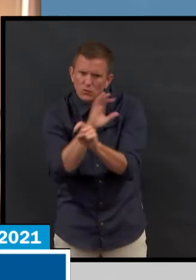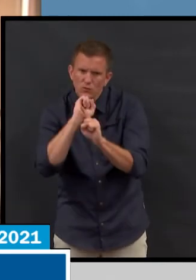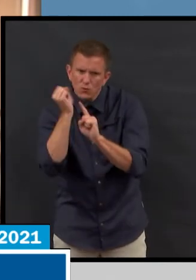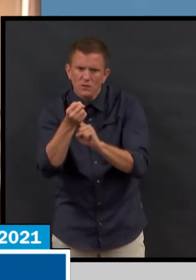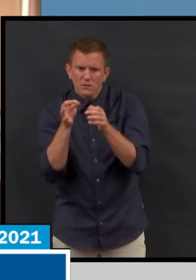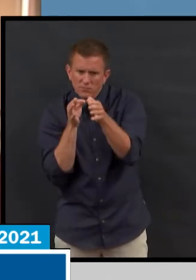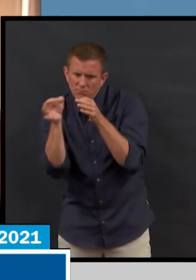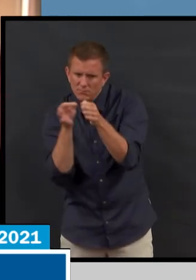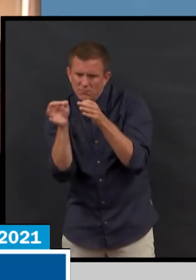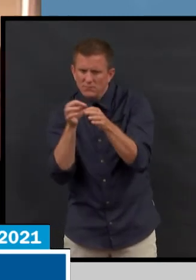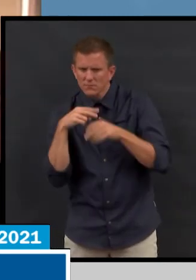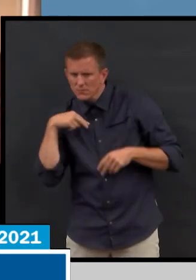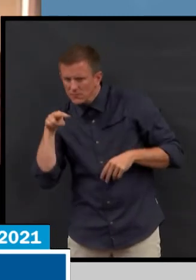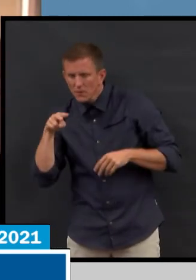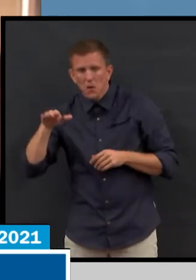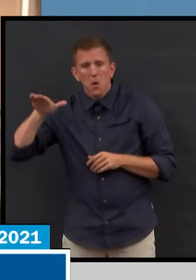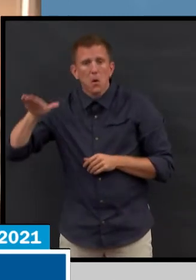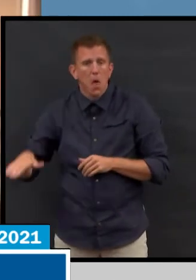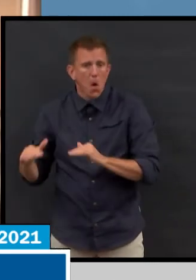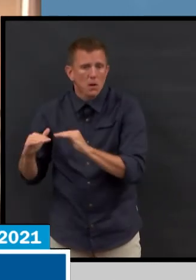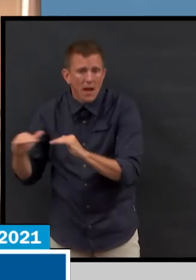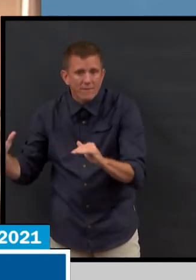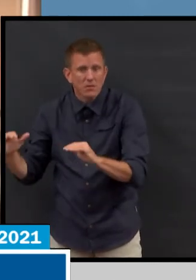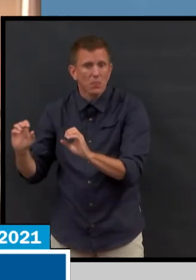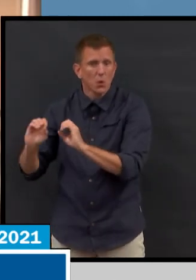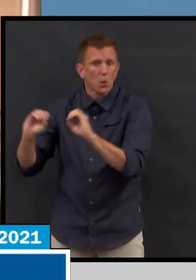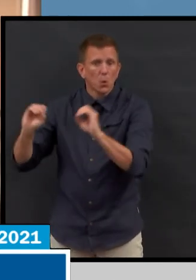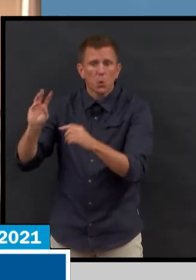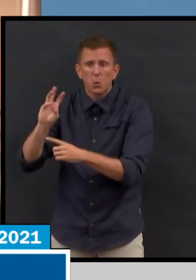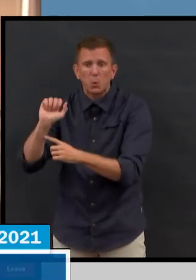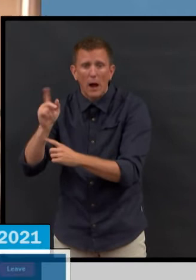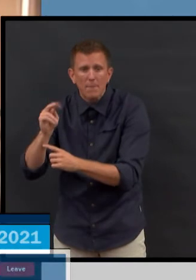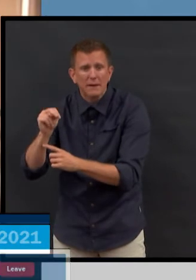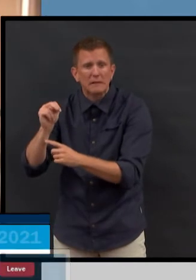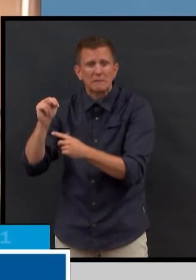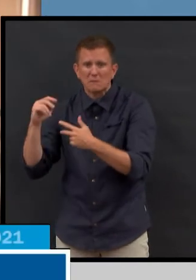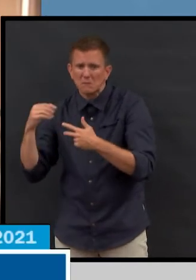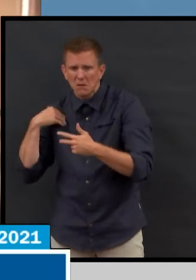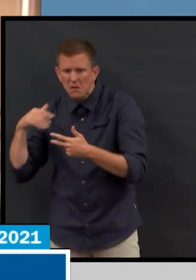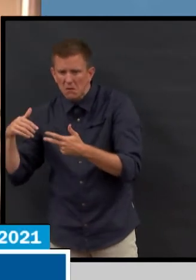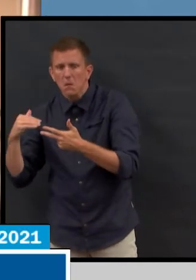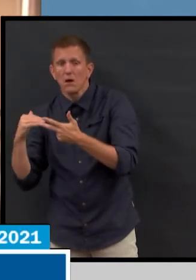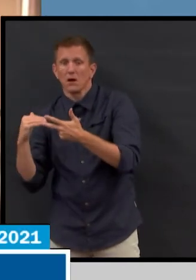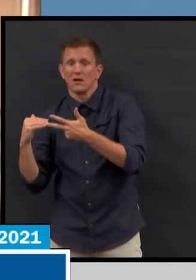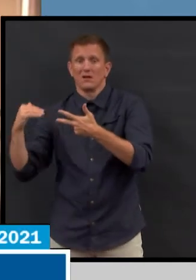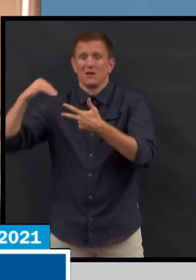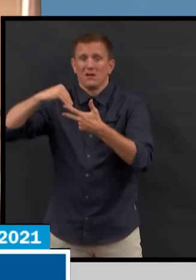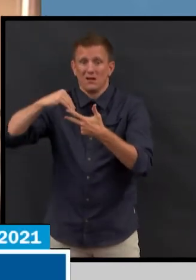as well as the corresponders for folks that are displaying some level of violence or armed with